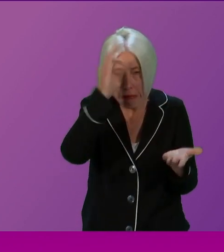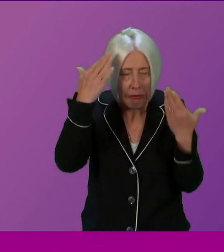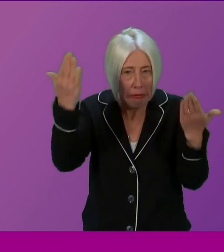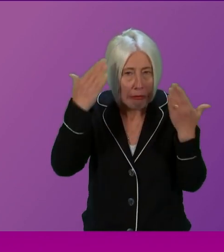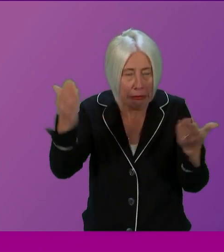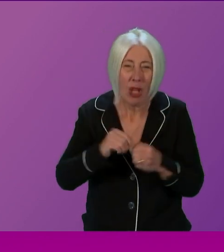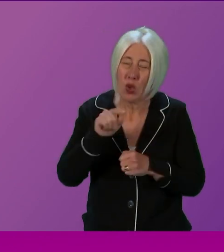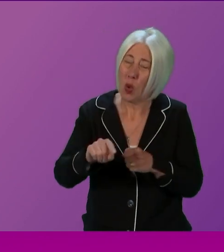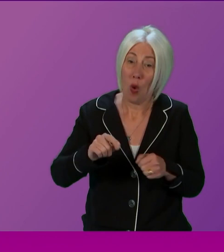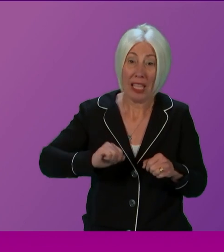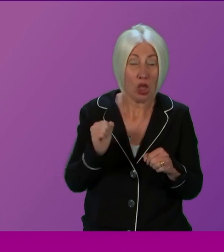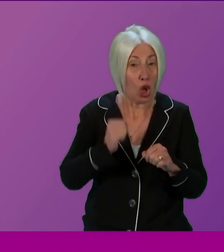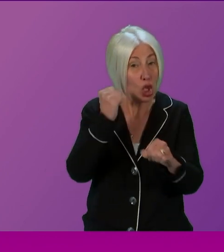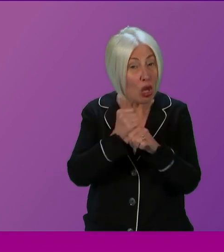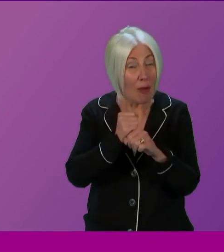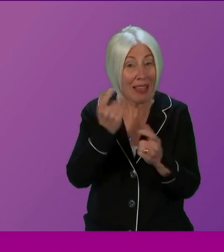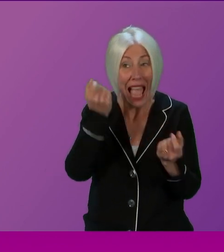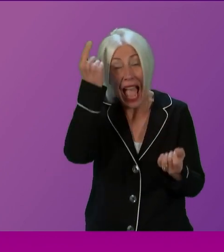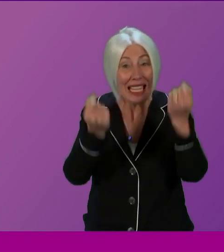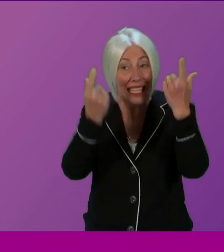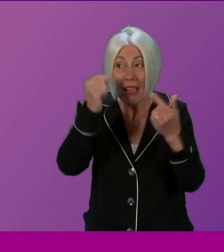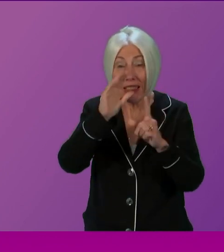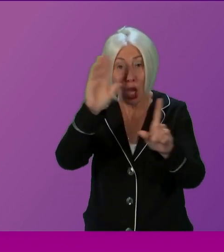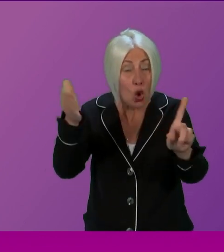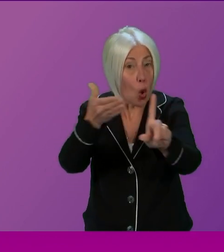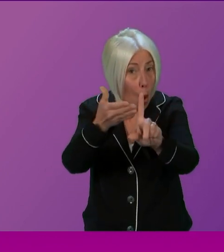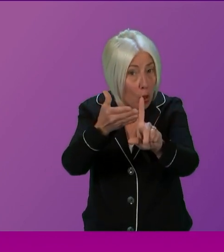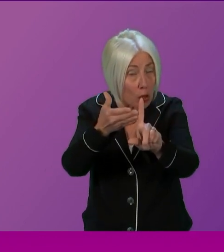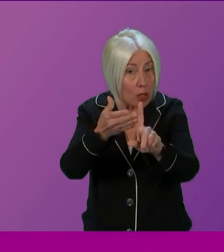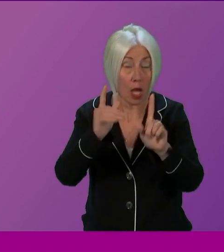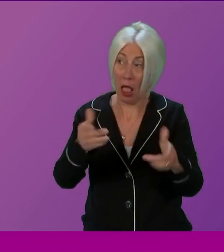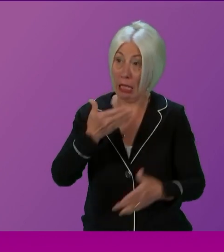They are Scottish Government initiatives and goals. However laudable and necessary